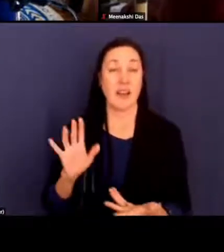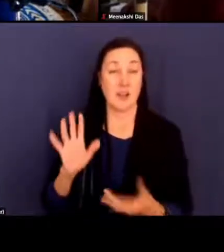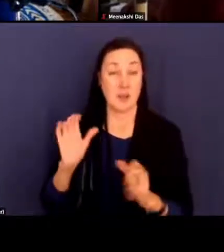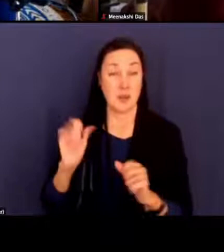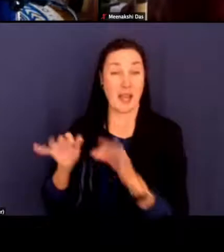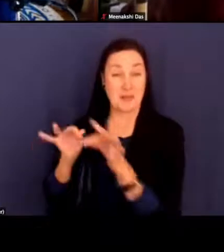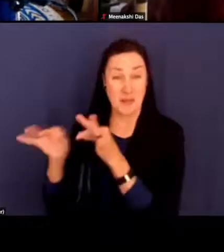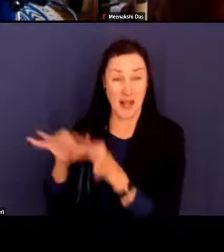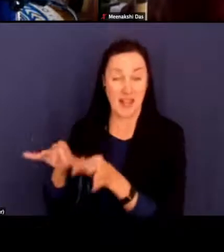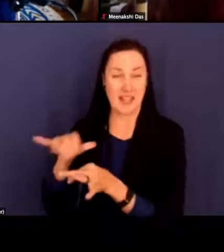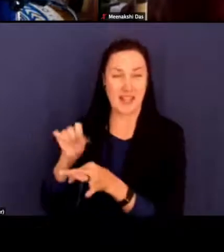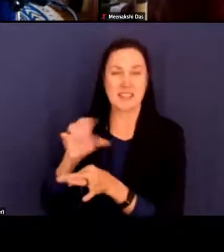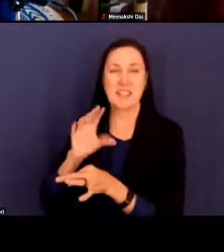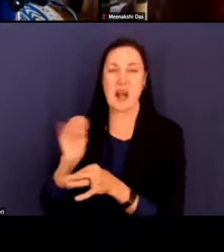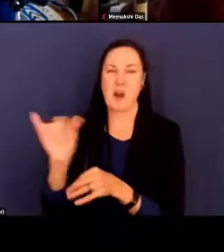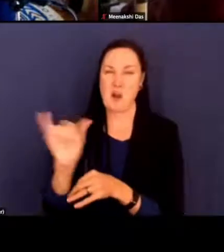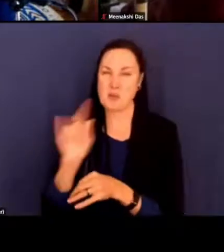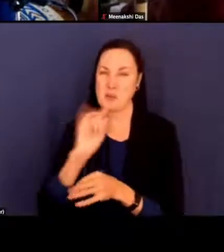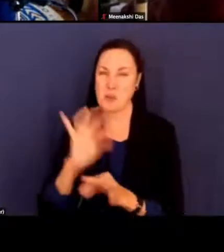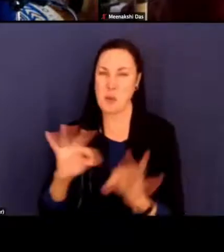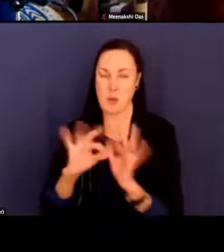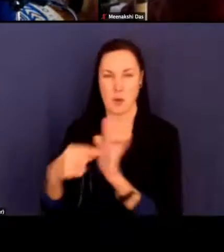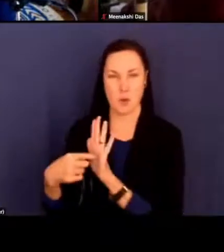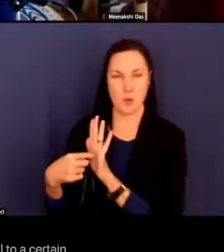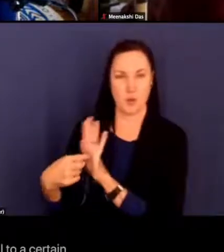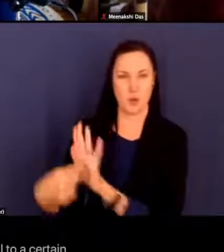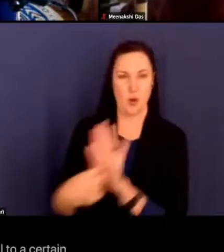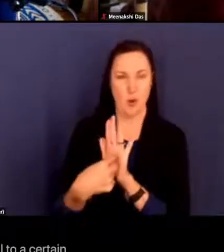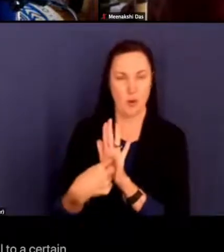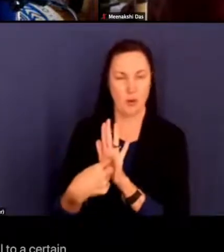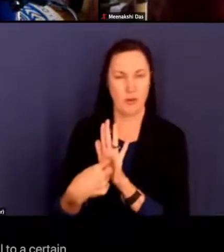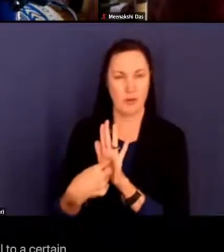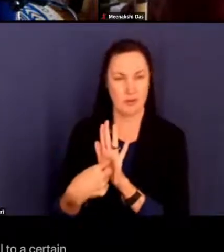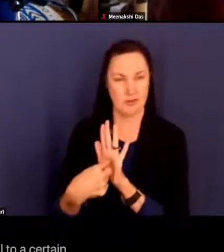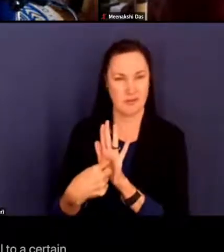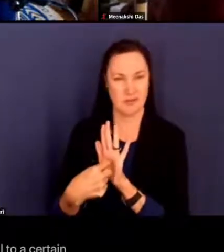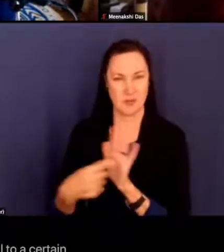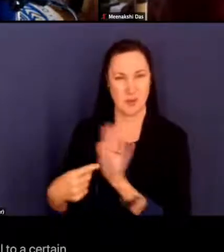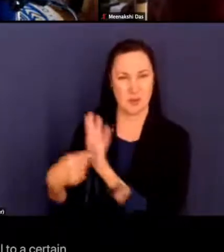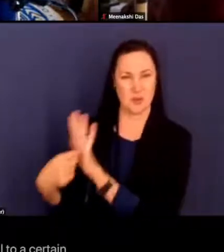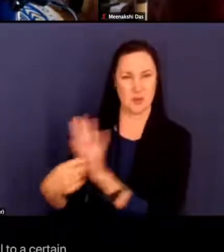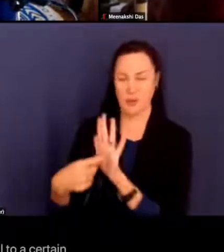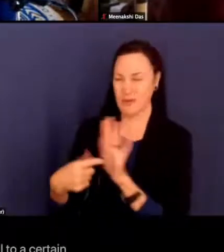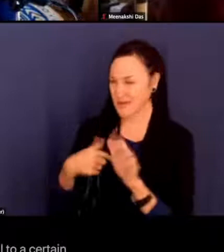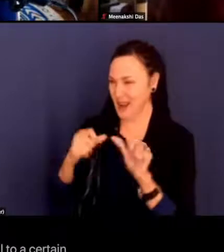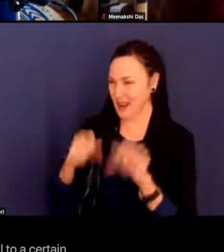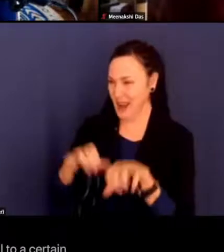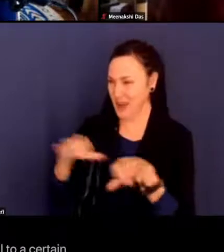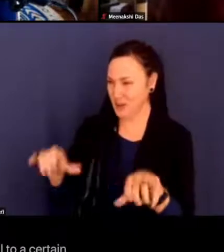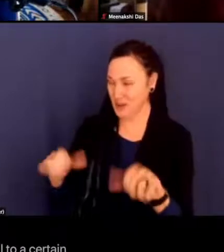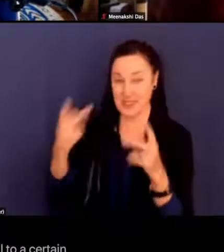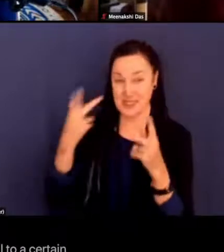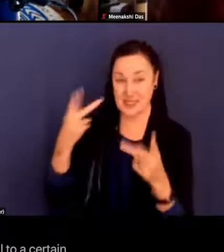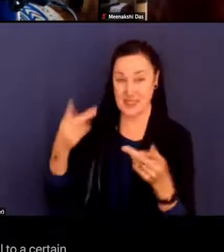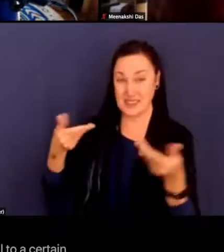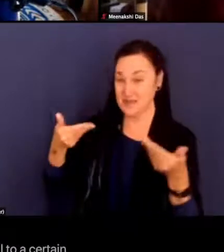in the grand scheme of things and it's about showing people we can contribute and we can do our best despite our disabilities. And